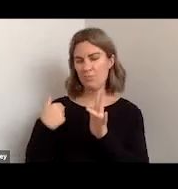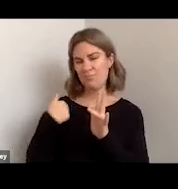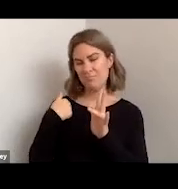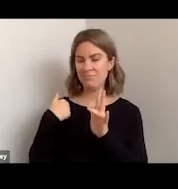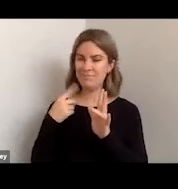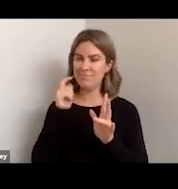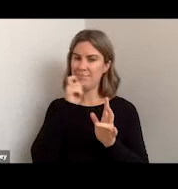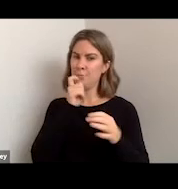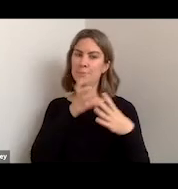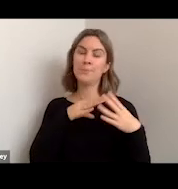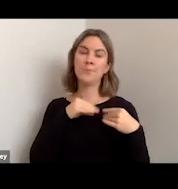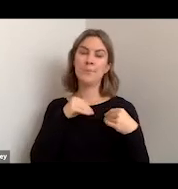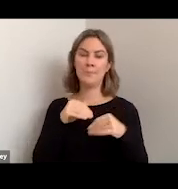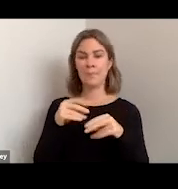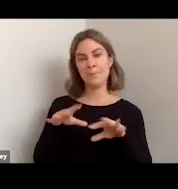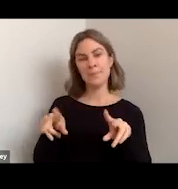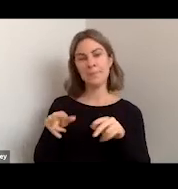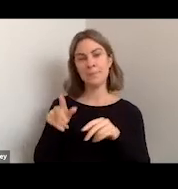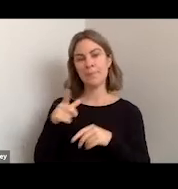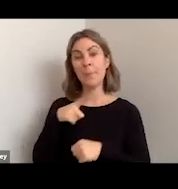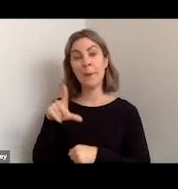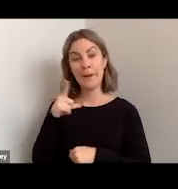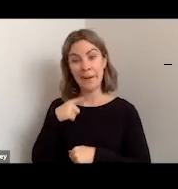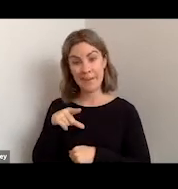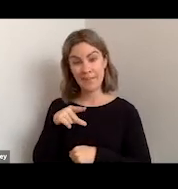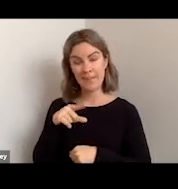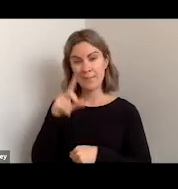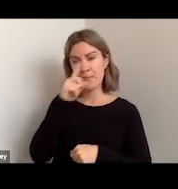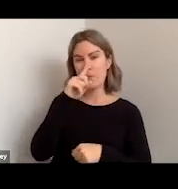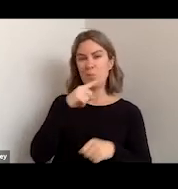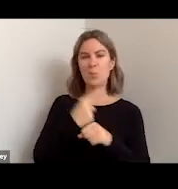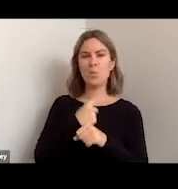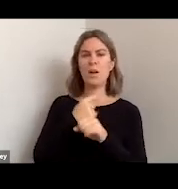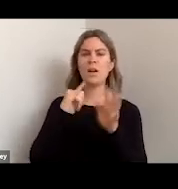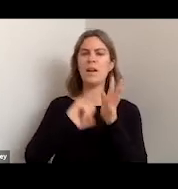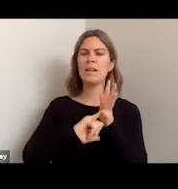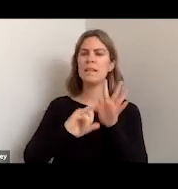because people have always used the term SEO - search engine